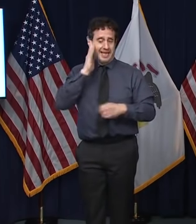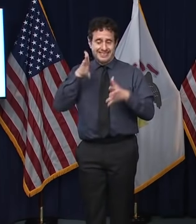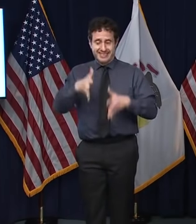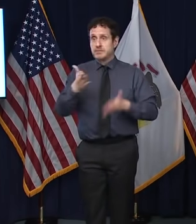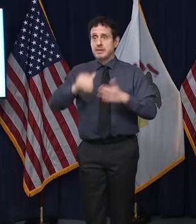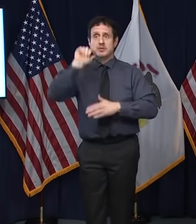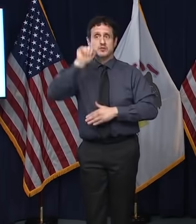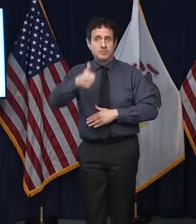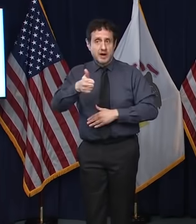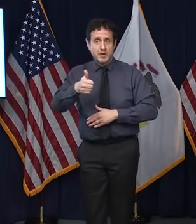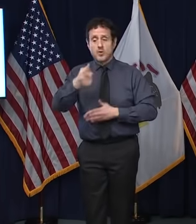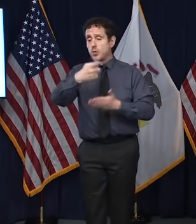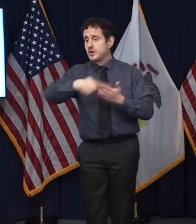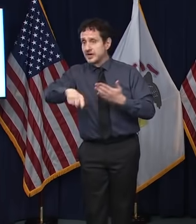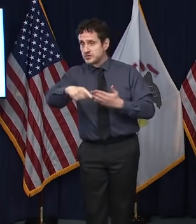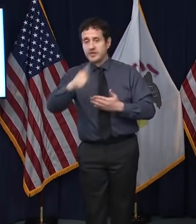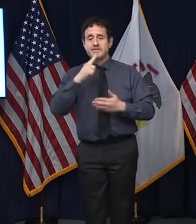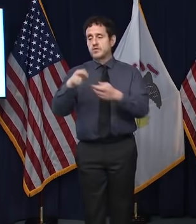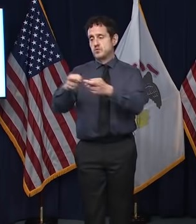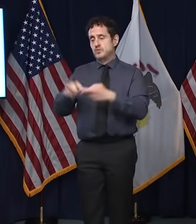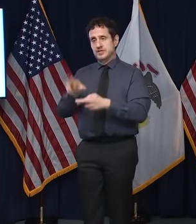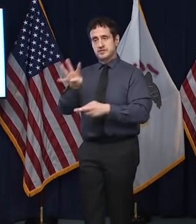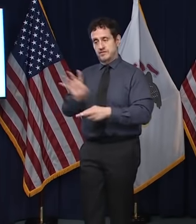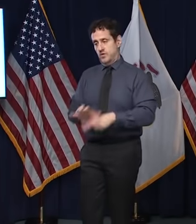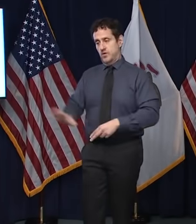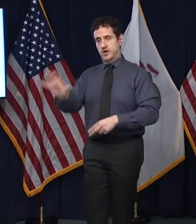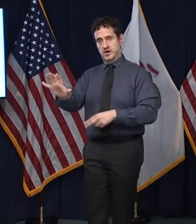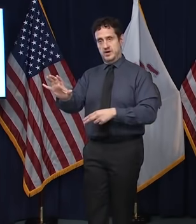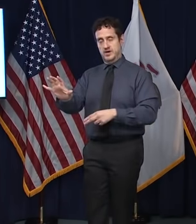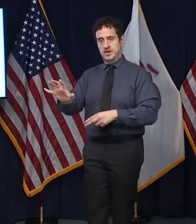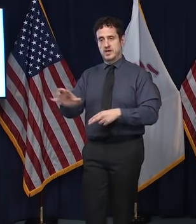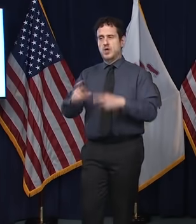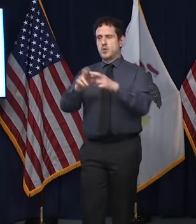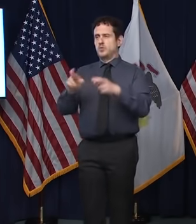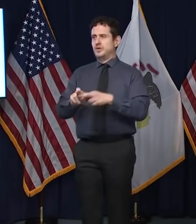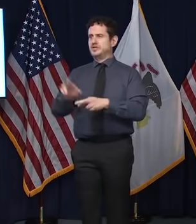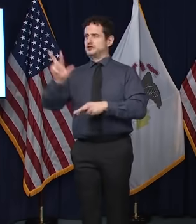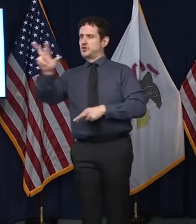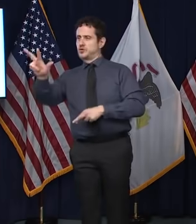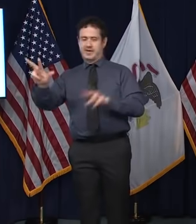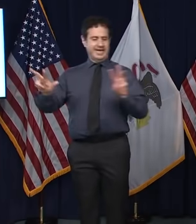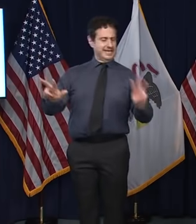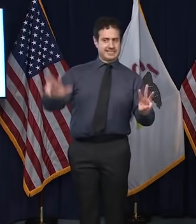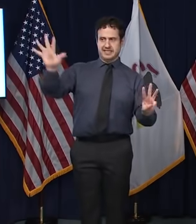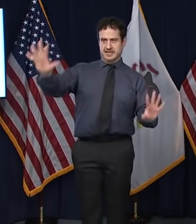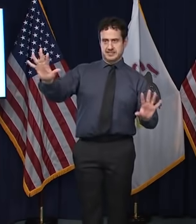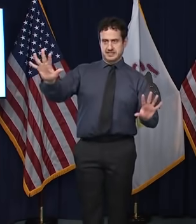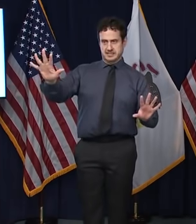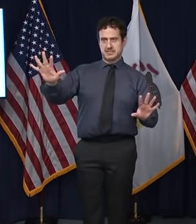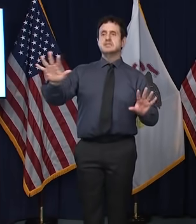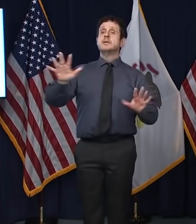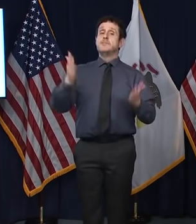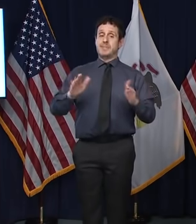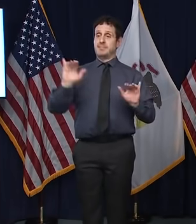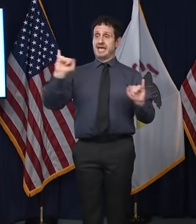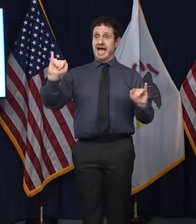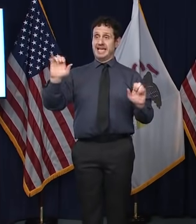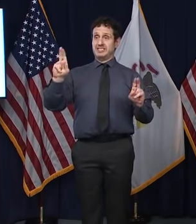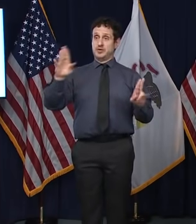as soon as tomorrow. And